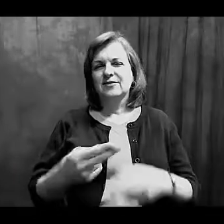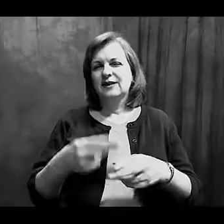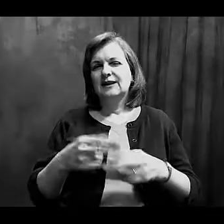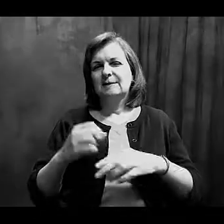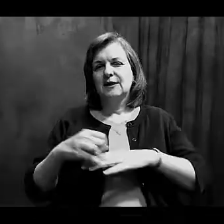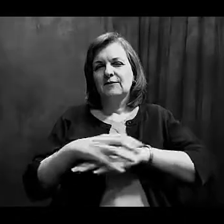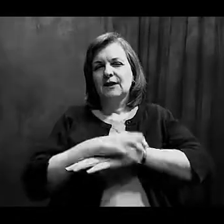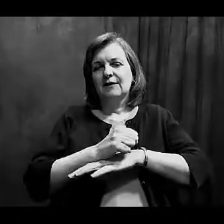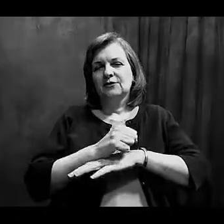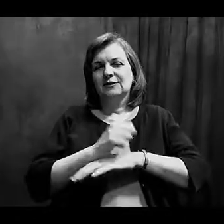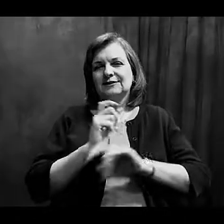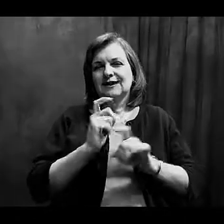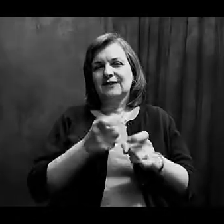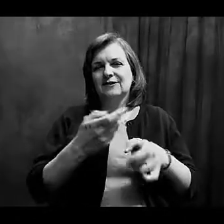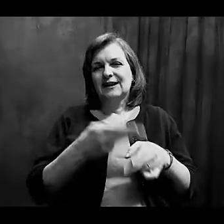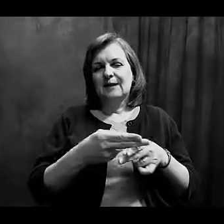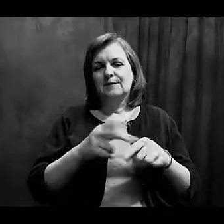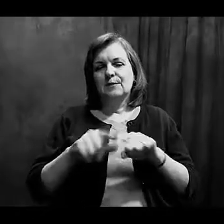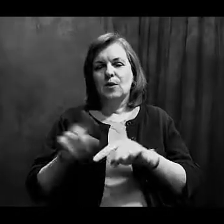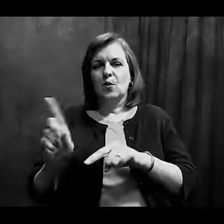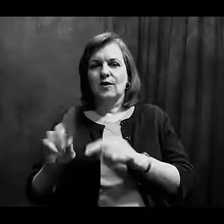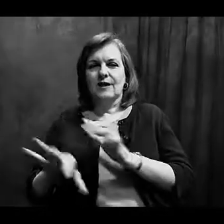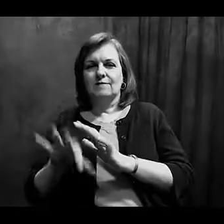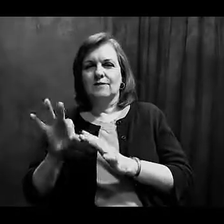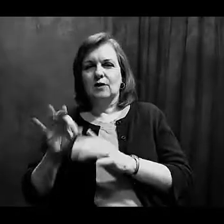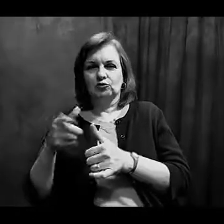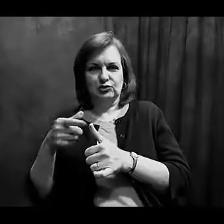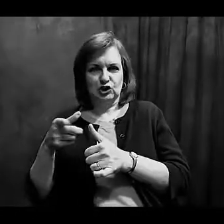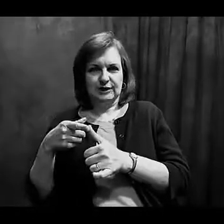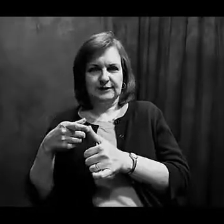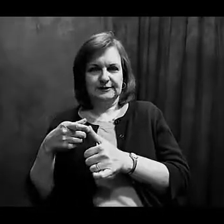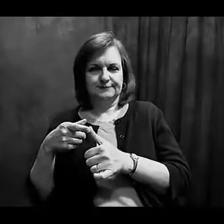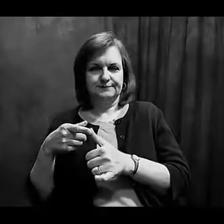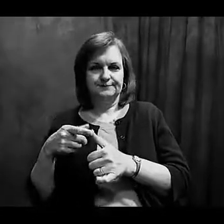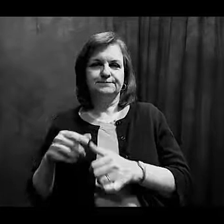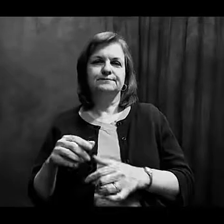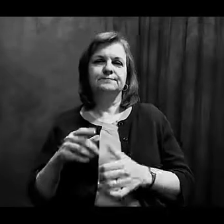cancers are named based on where they are actually found a regionally in the body